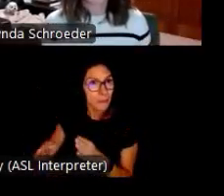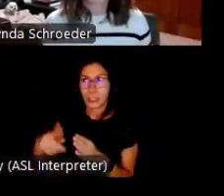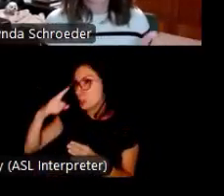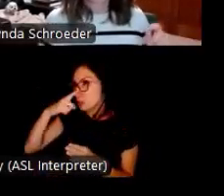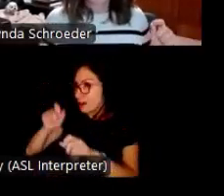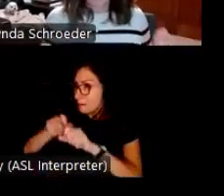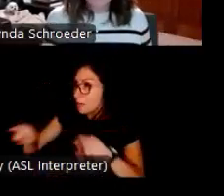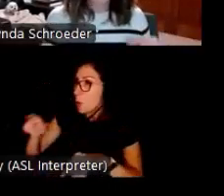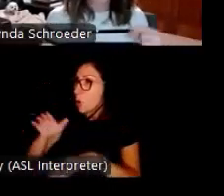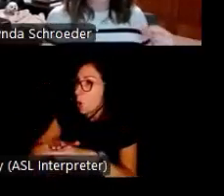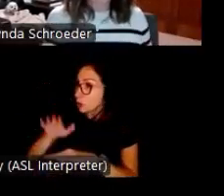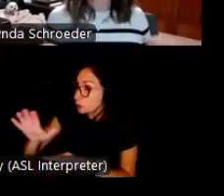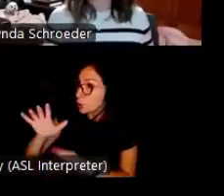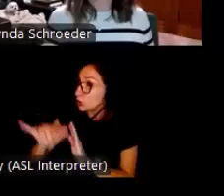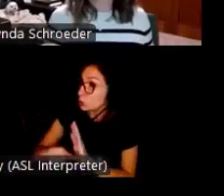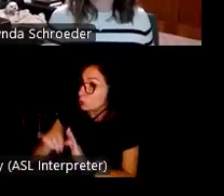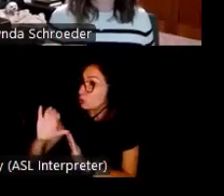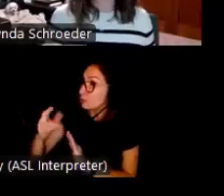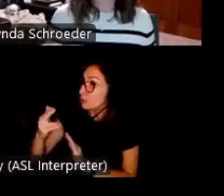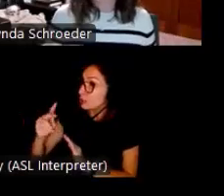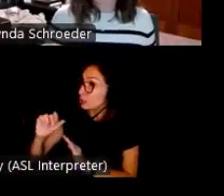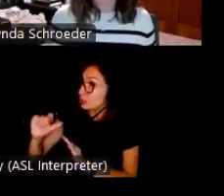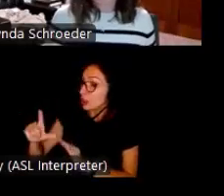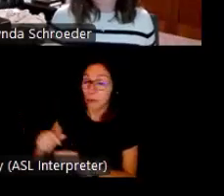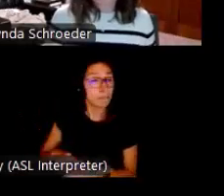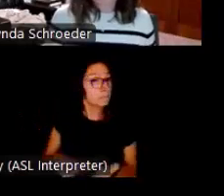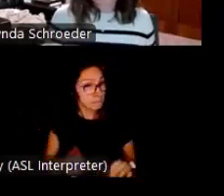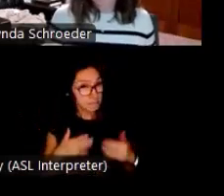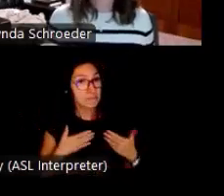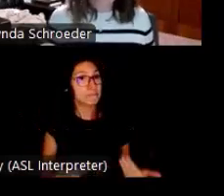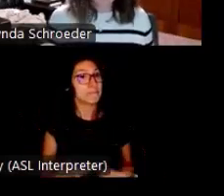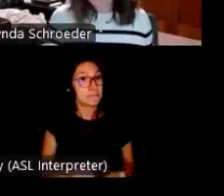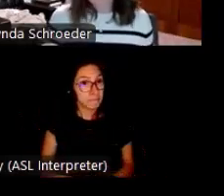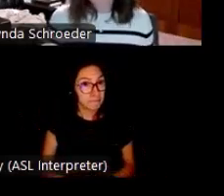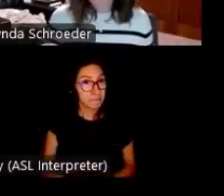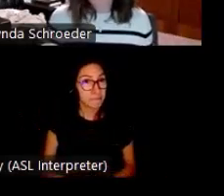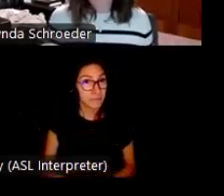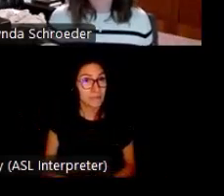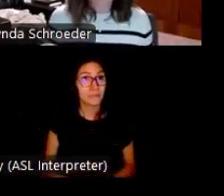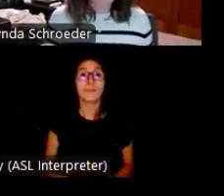and always going back to community and asking them, where do you get your information?